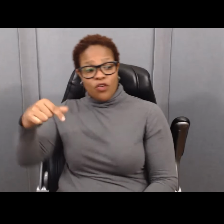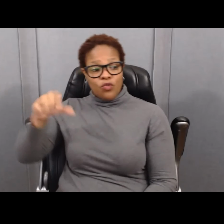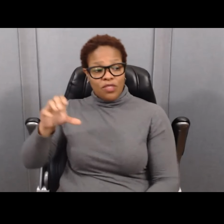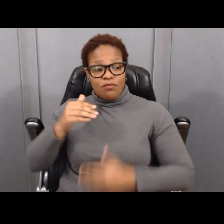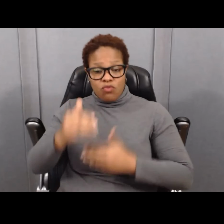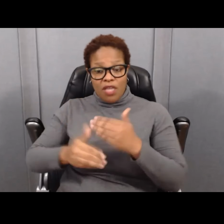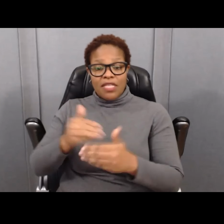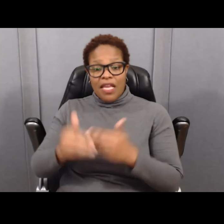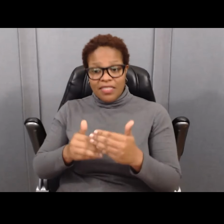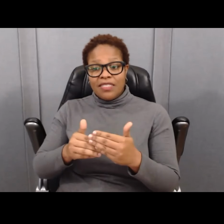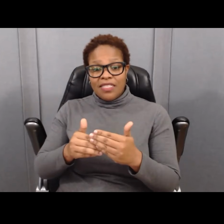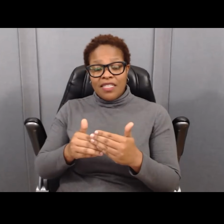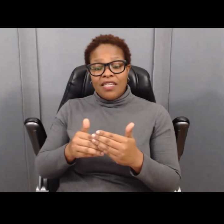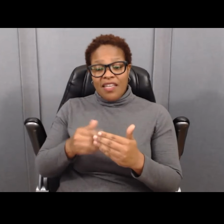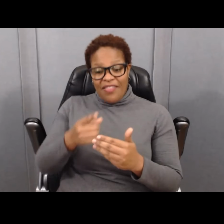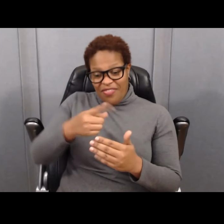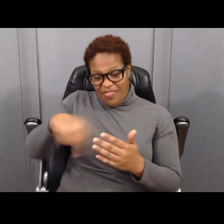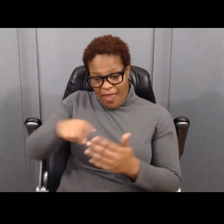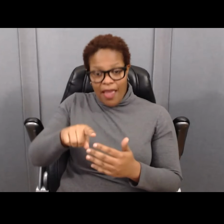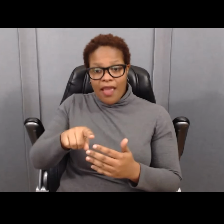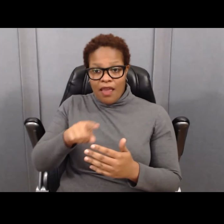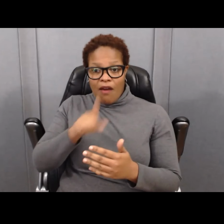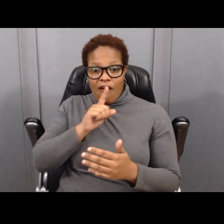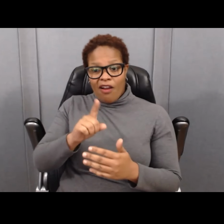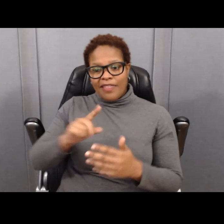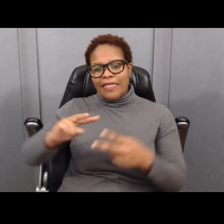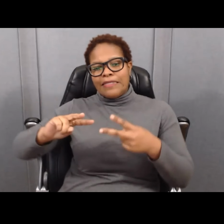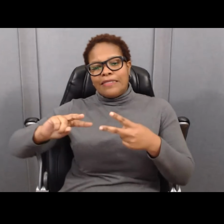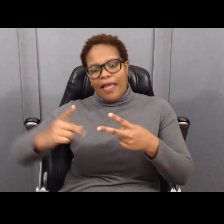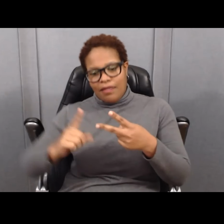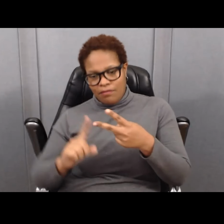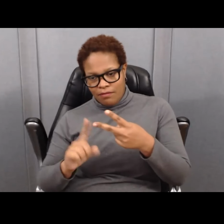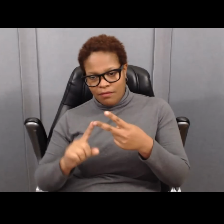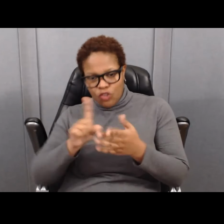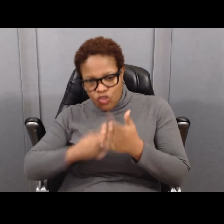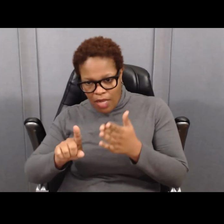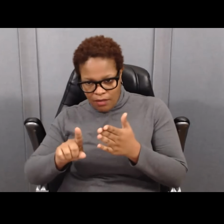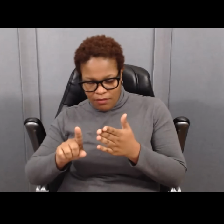they all are the secondary checkpoints. And so those are also folks